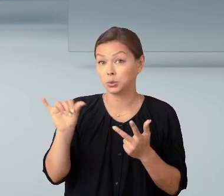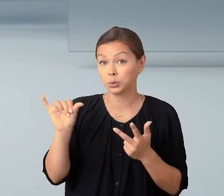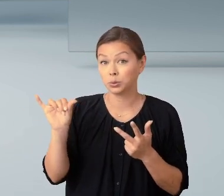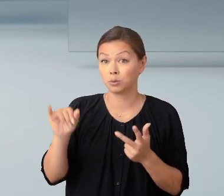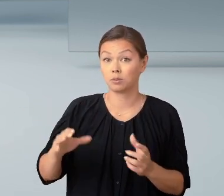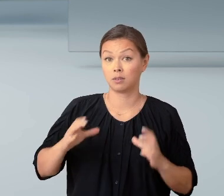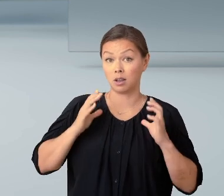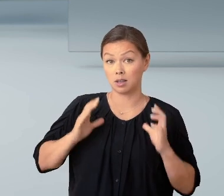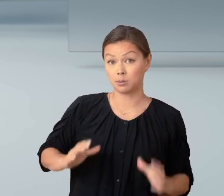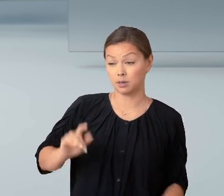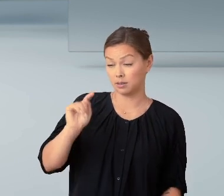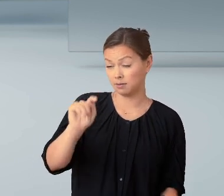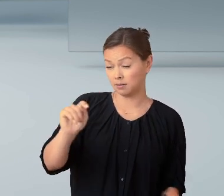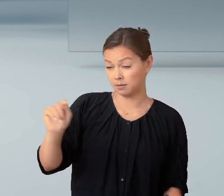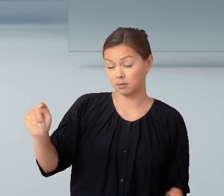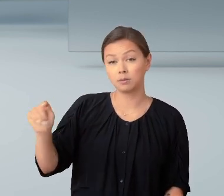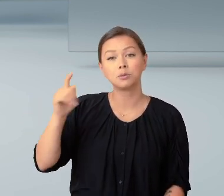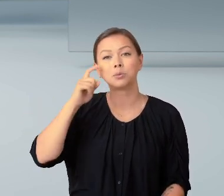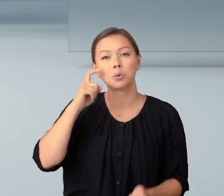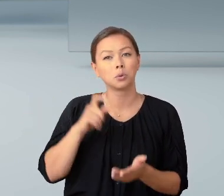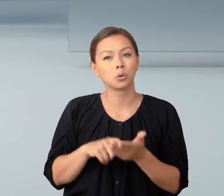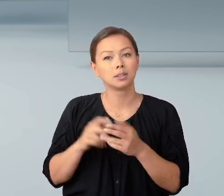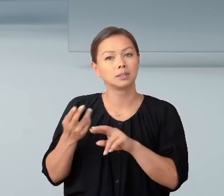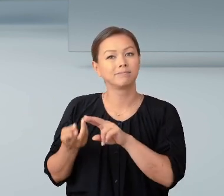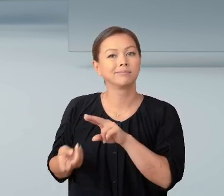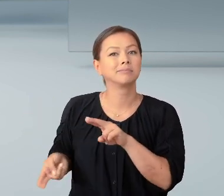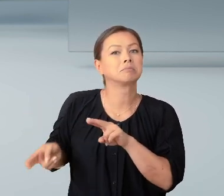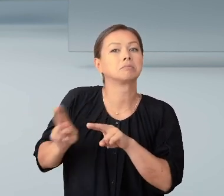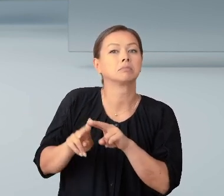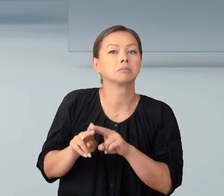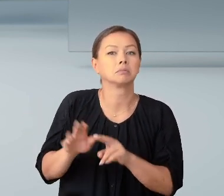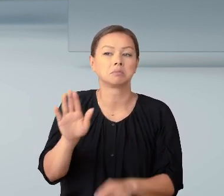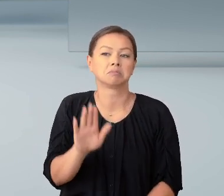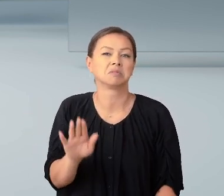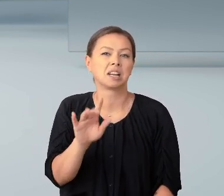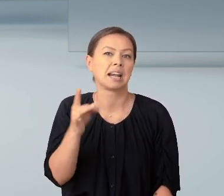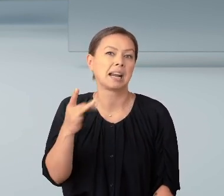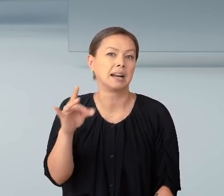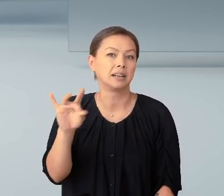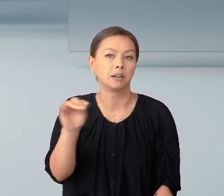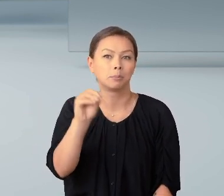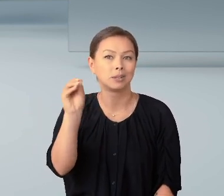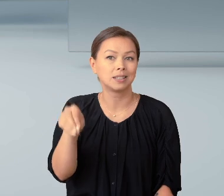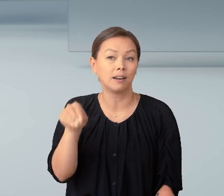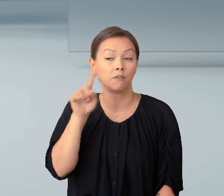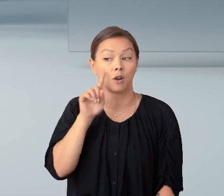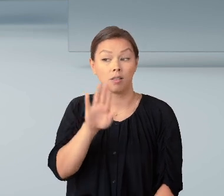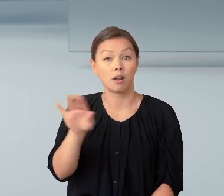customers saw an increase of around 18% in their staff productivity.